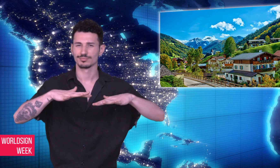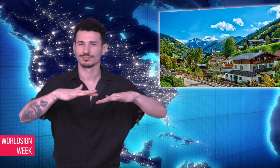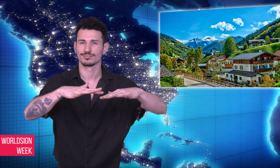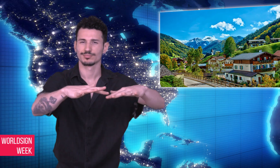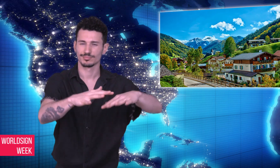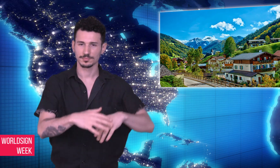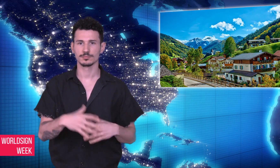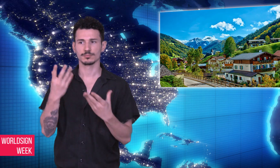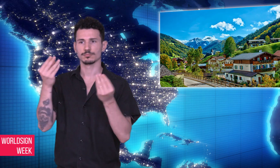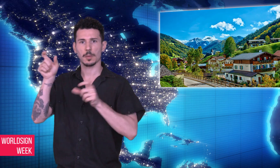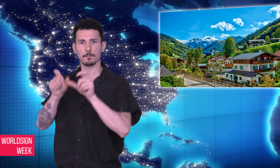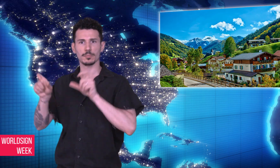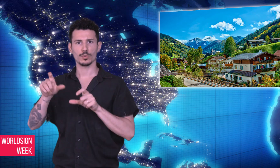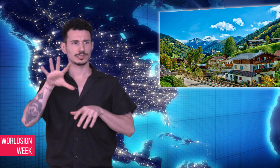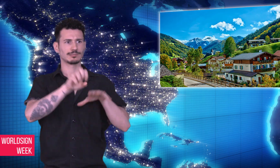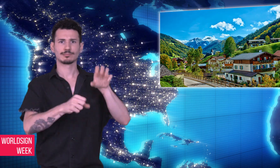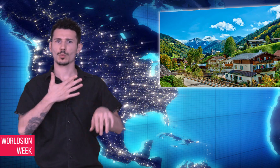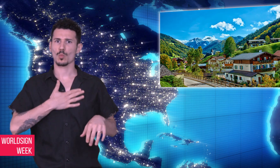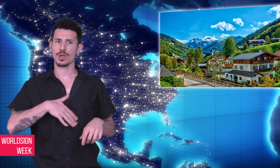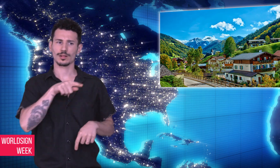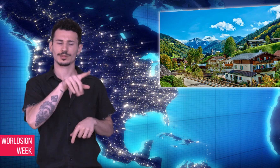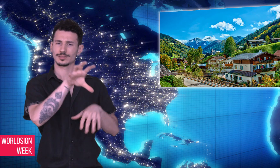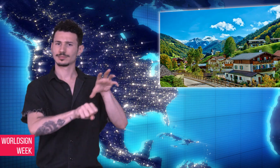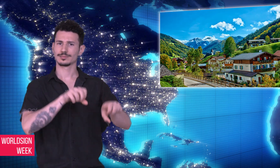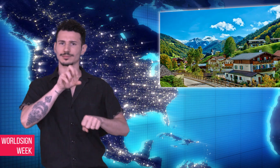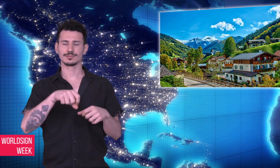views of the Bavarian Alps. To handle